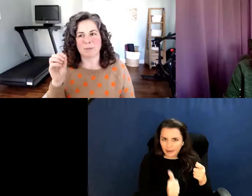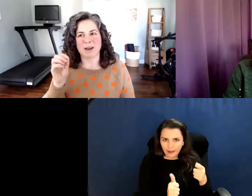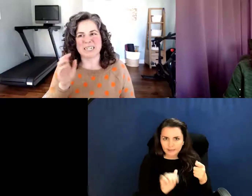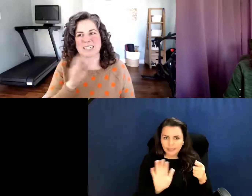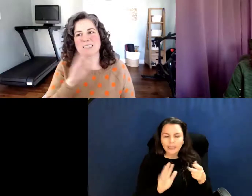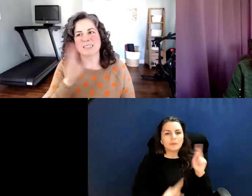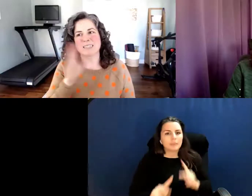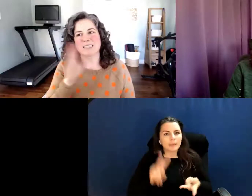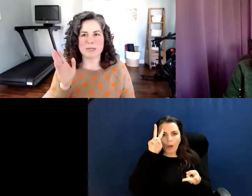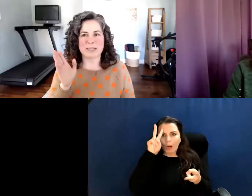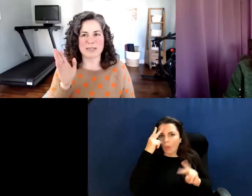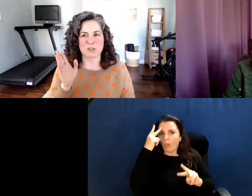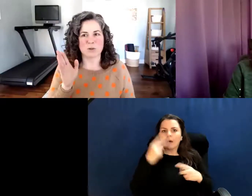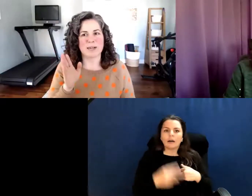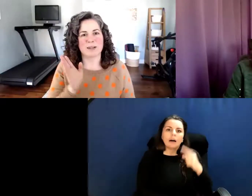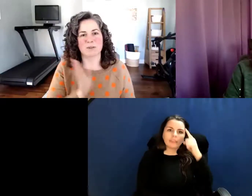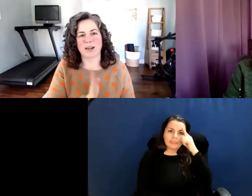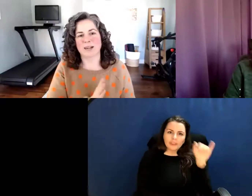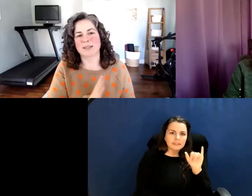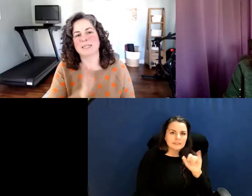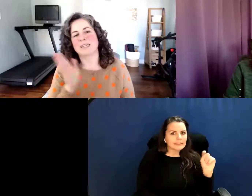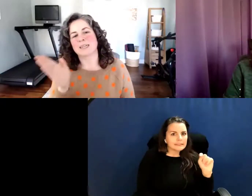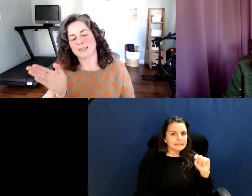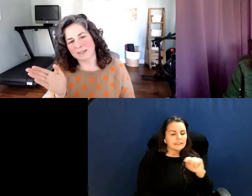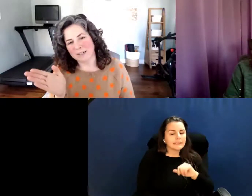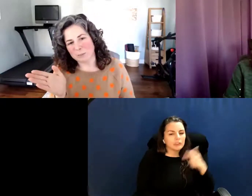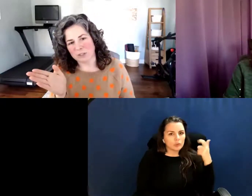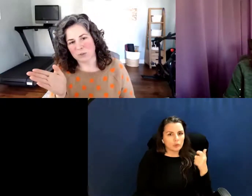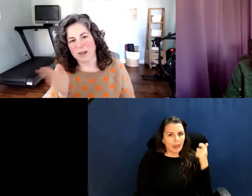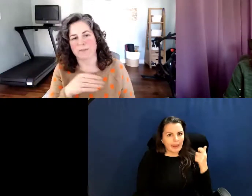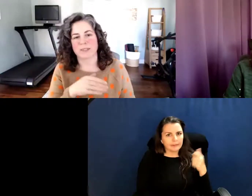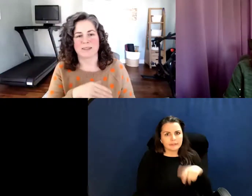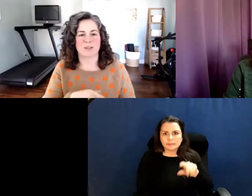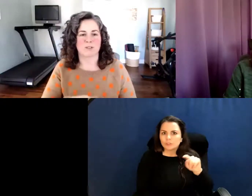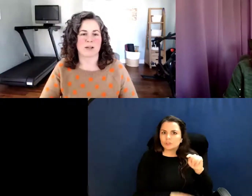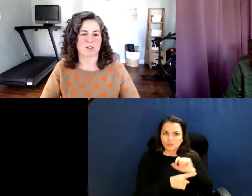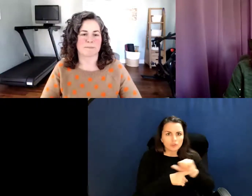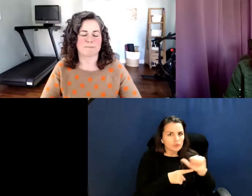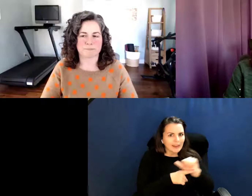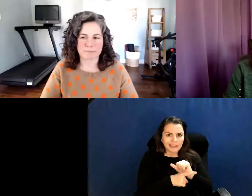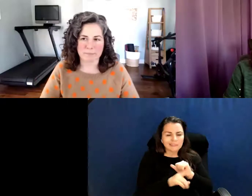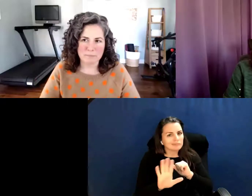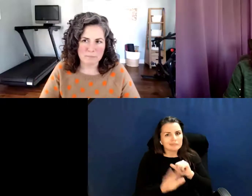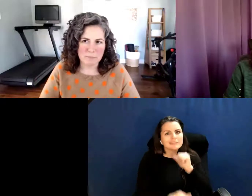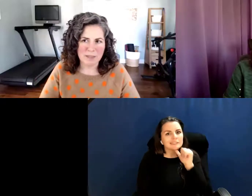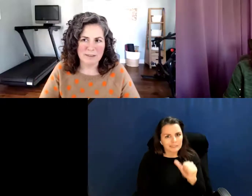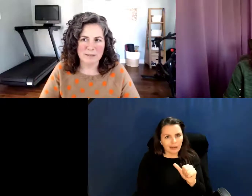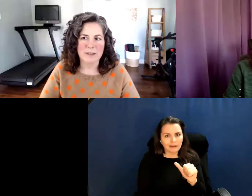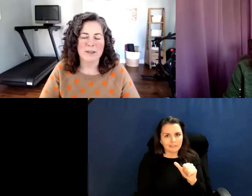about it a little bit like a training grant and leaning a little bit too heavily in that direction. Sheri Cummins: Gotcha.